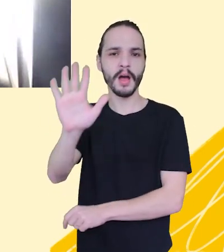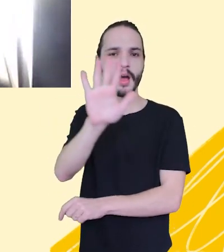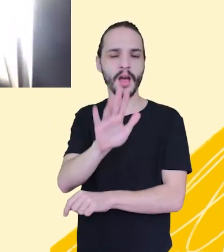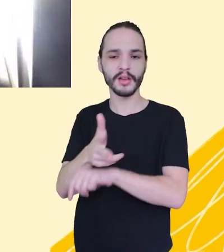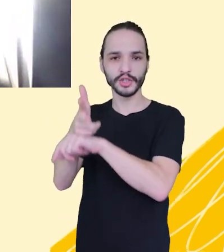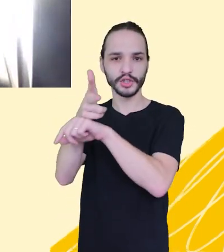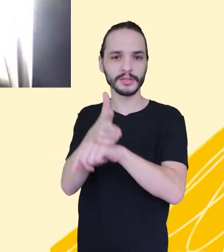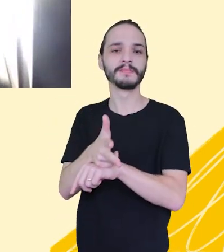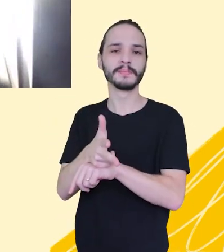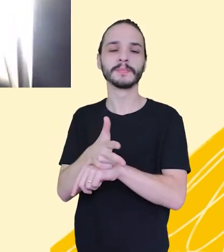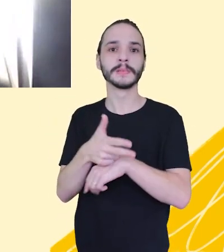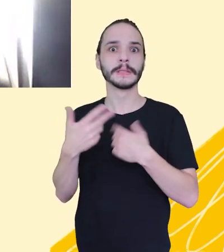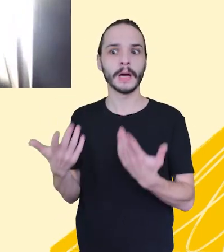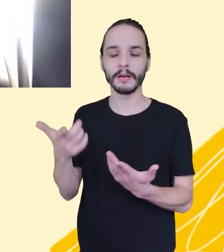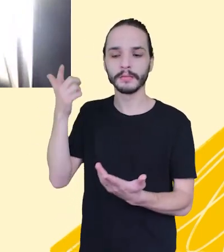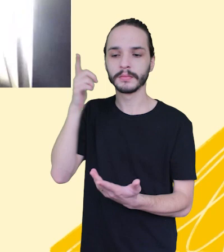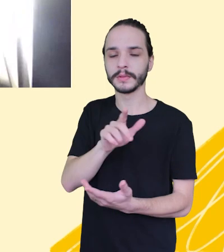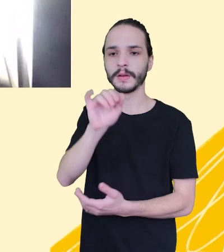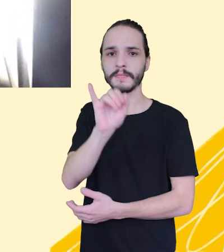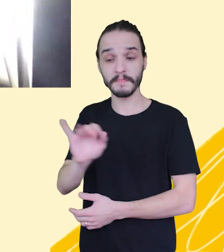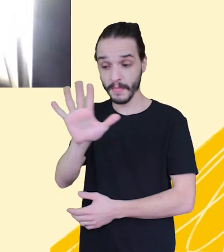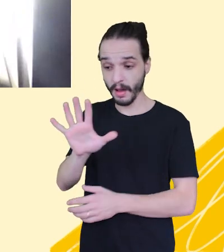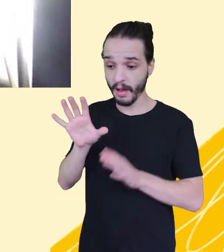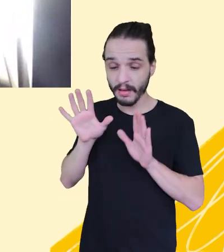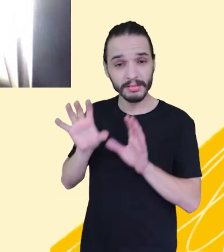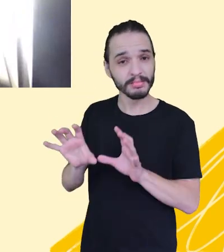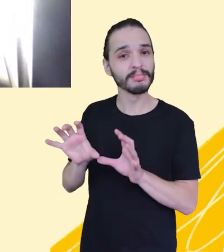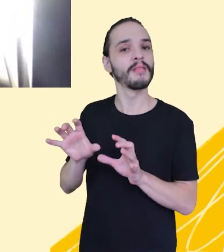and then we stayed with this image until the moment